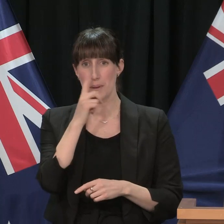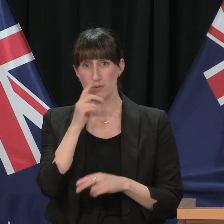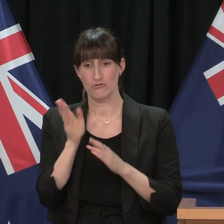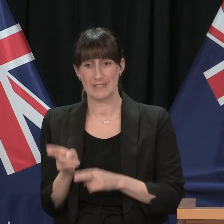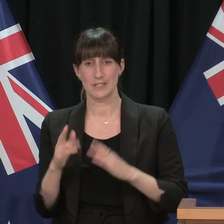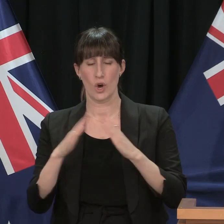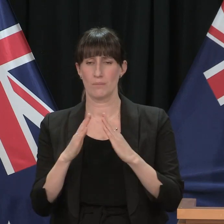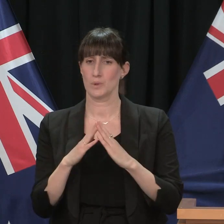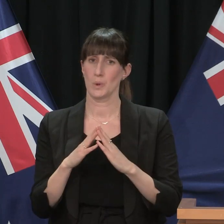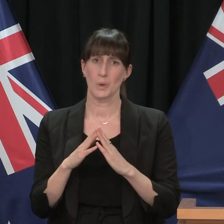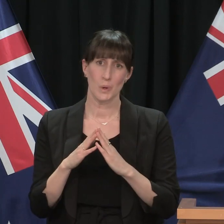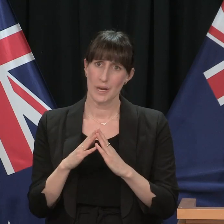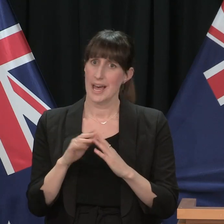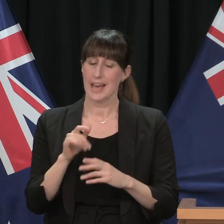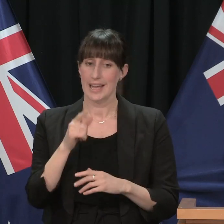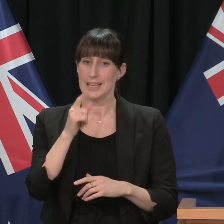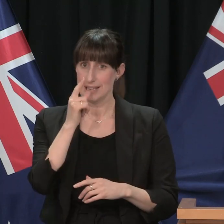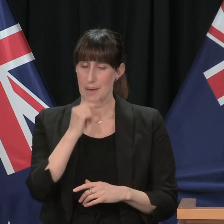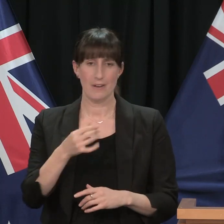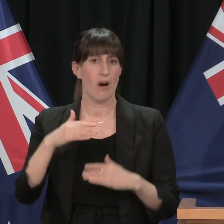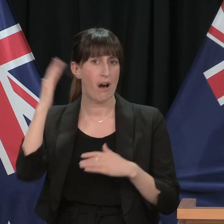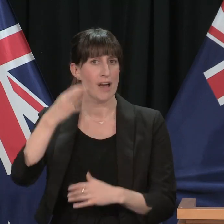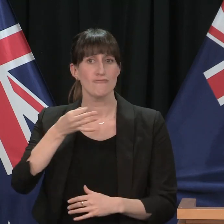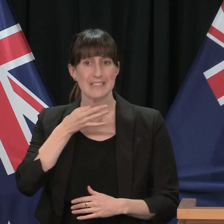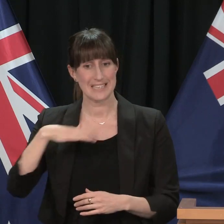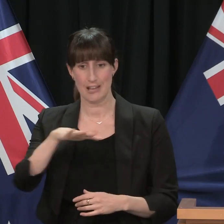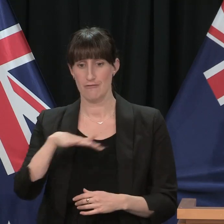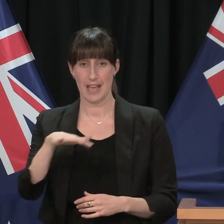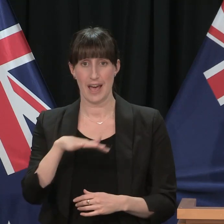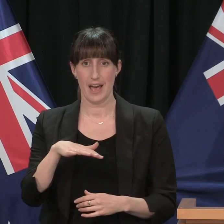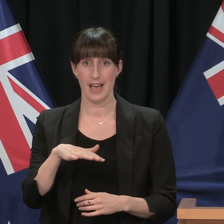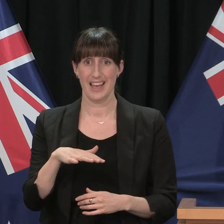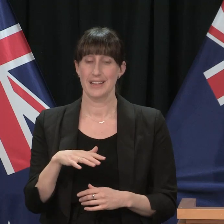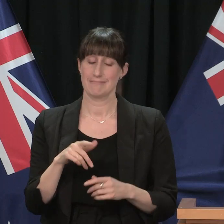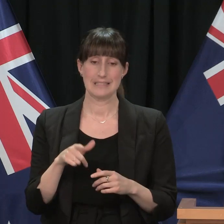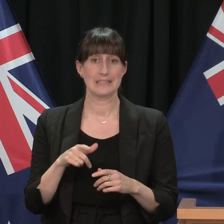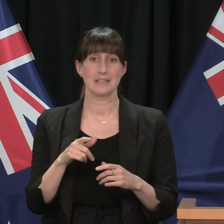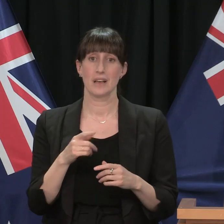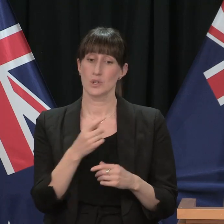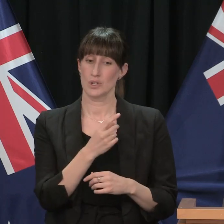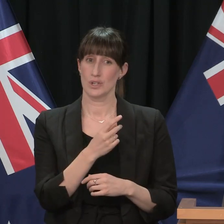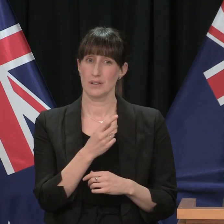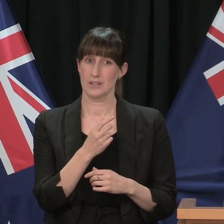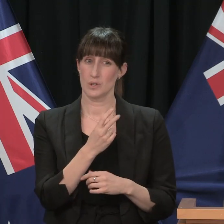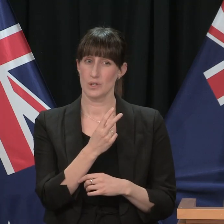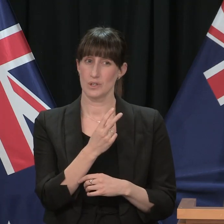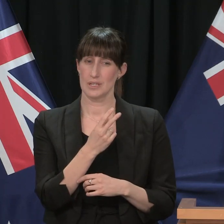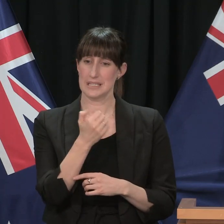COVID-19 getting into these facilities can be deadly, and